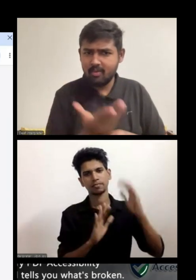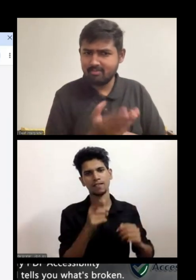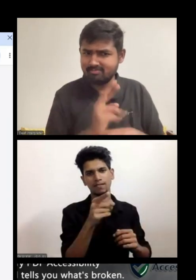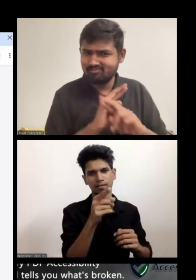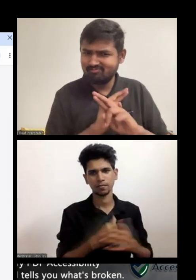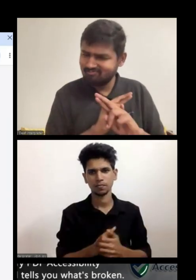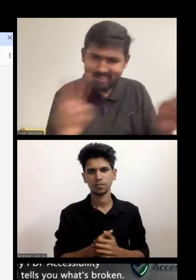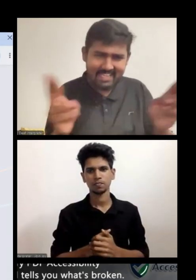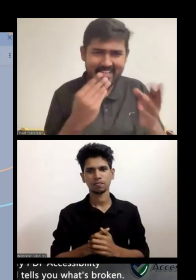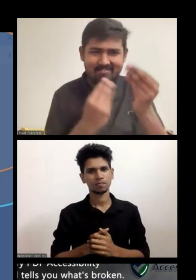in this way.